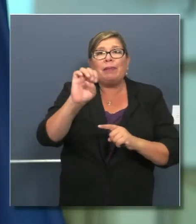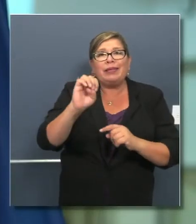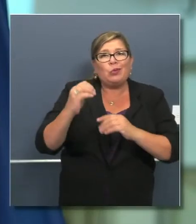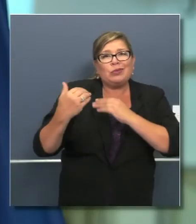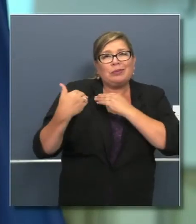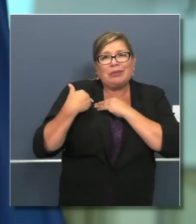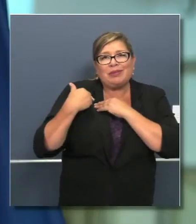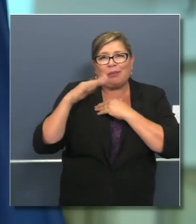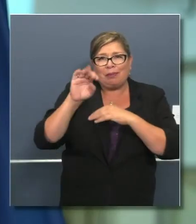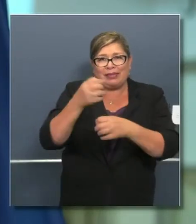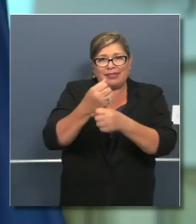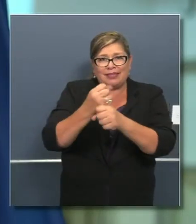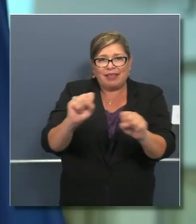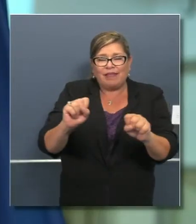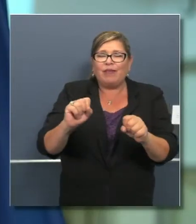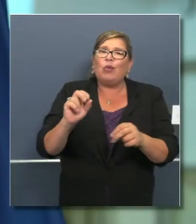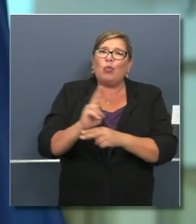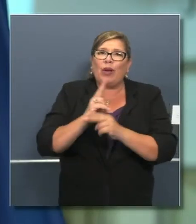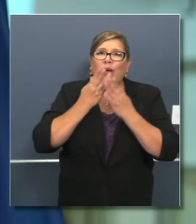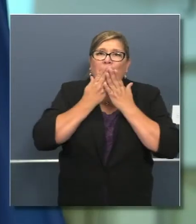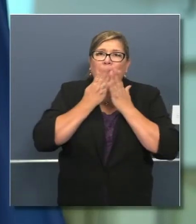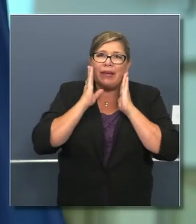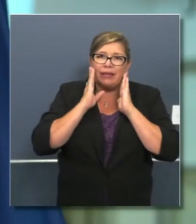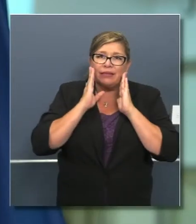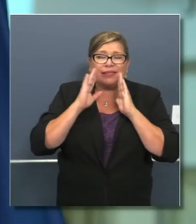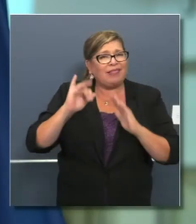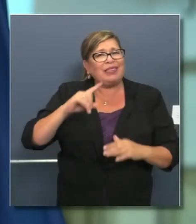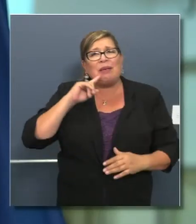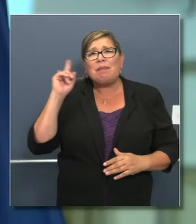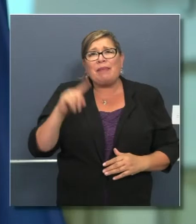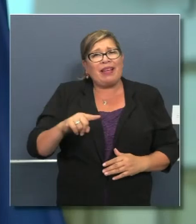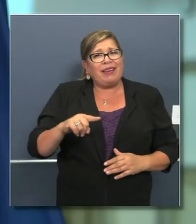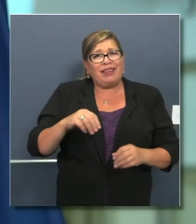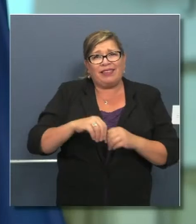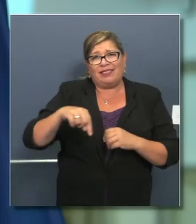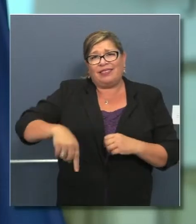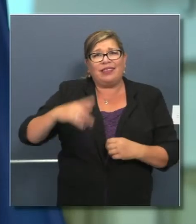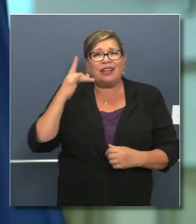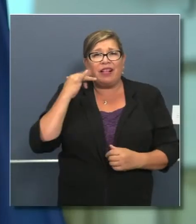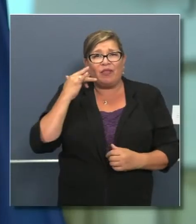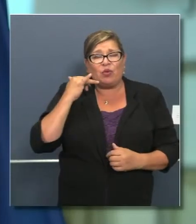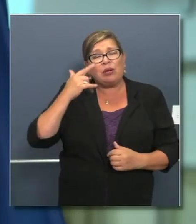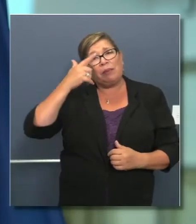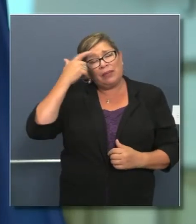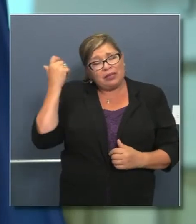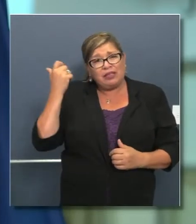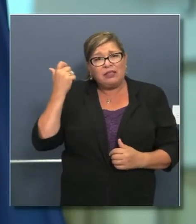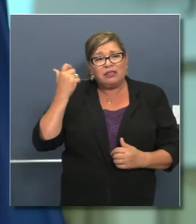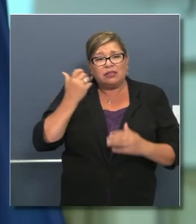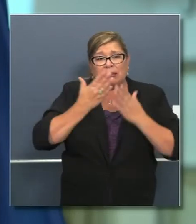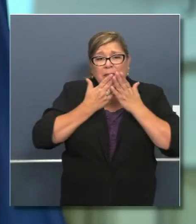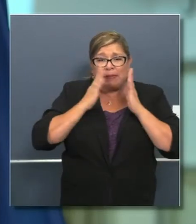and we're a masks it's a mandate in the state of California because it not only protects you it